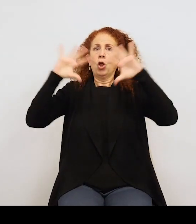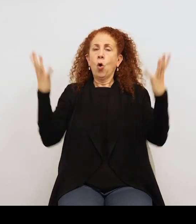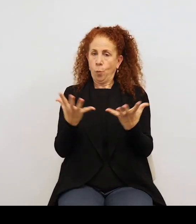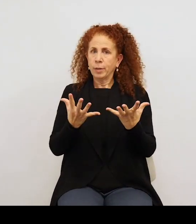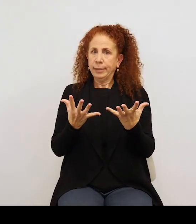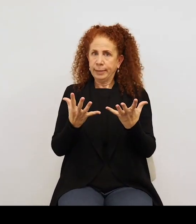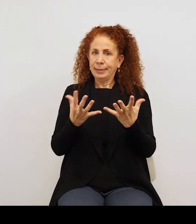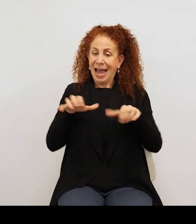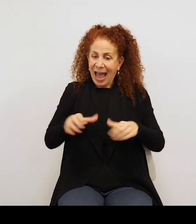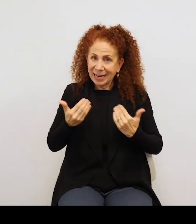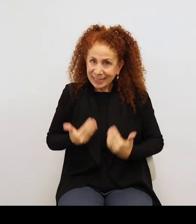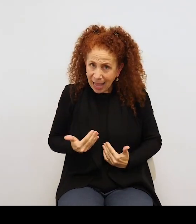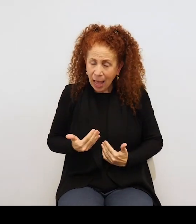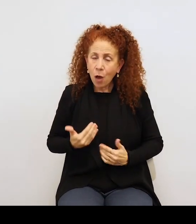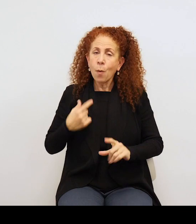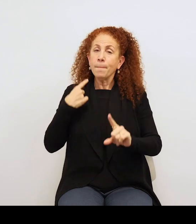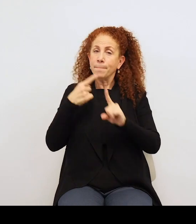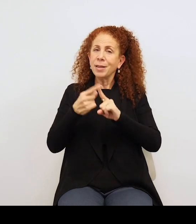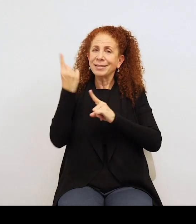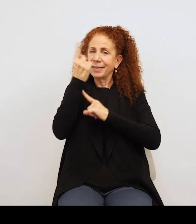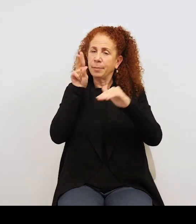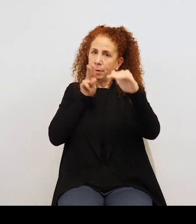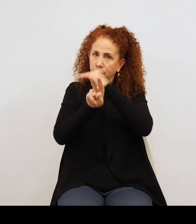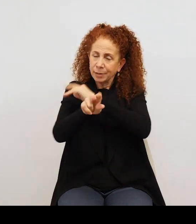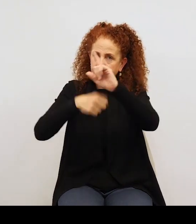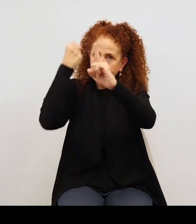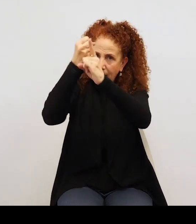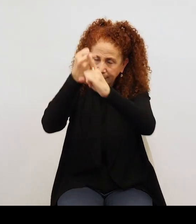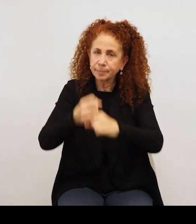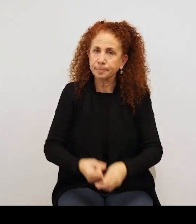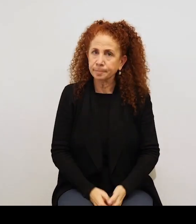We need to act now, but we also need to think about the future.